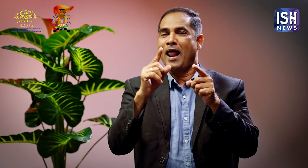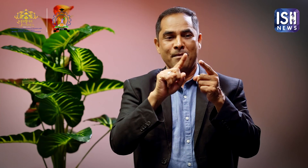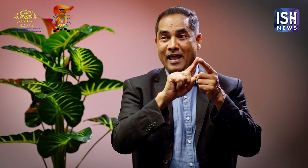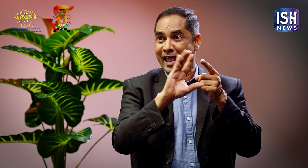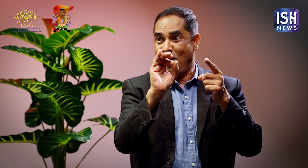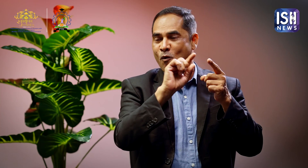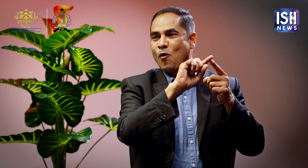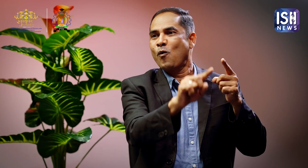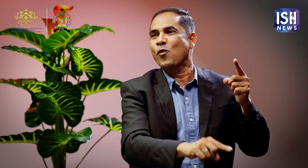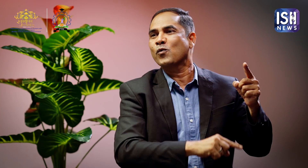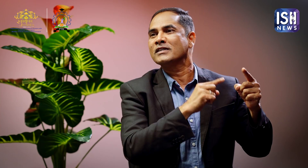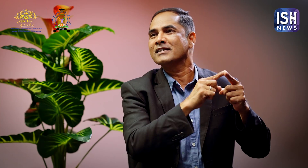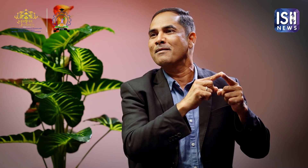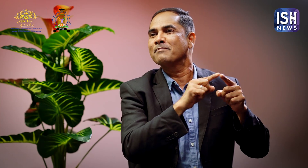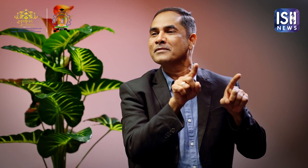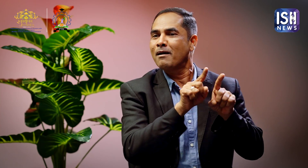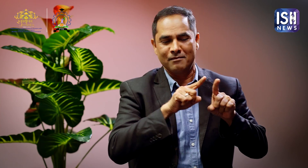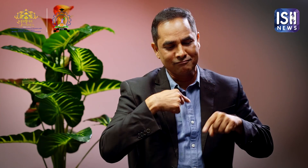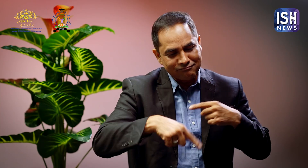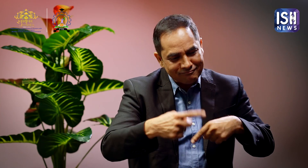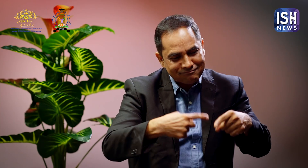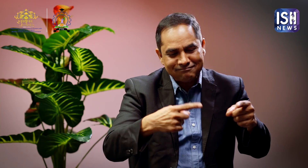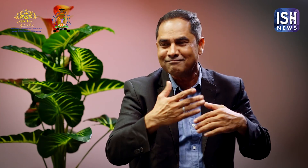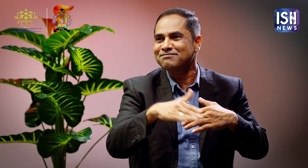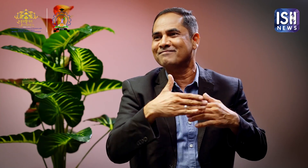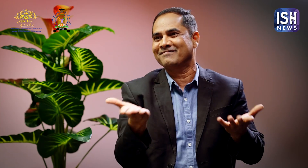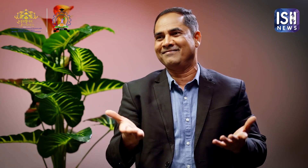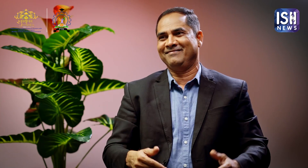That’s what I mean by the 'Eco-system of Deaf Education.'